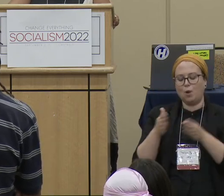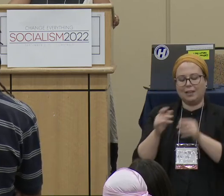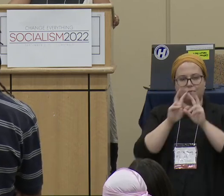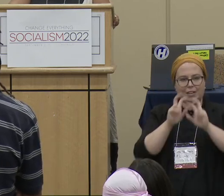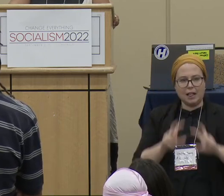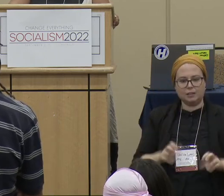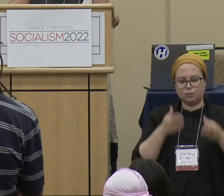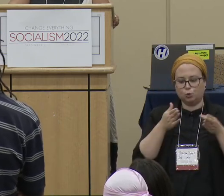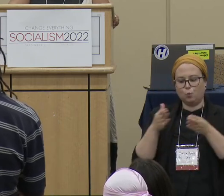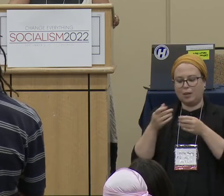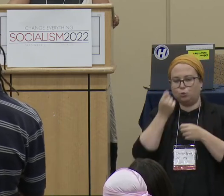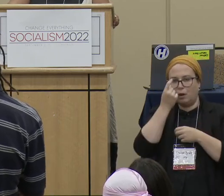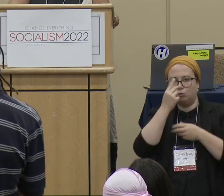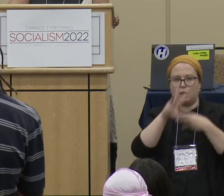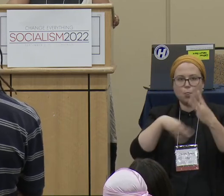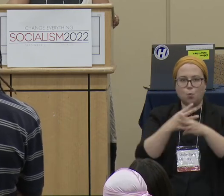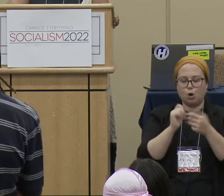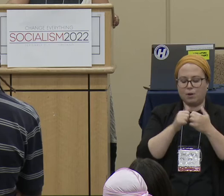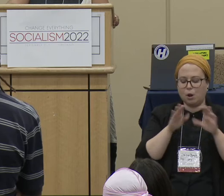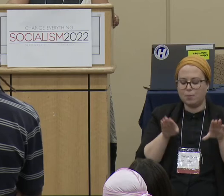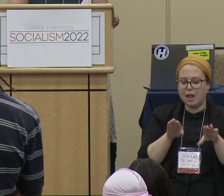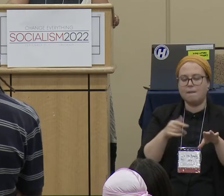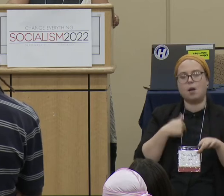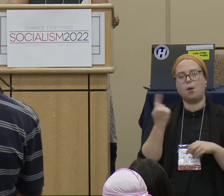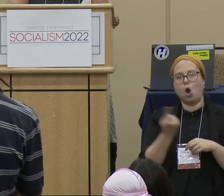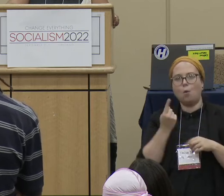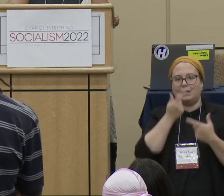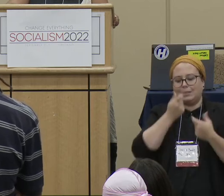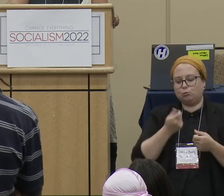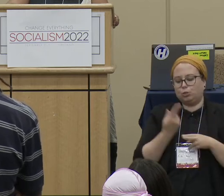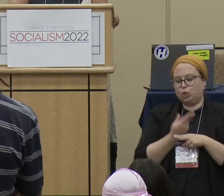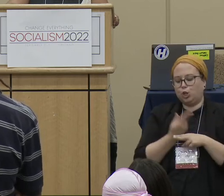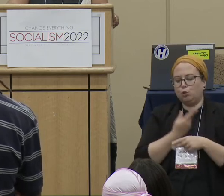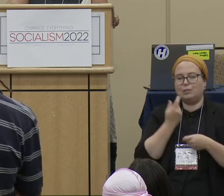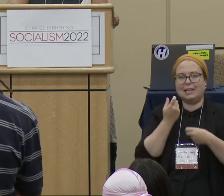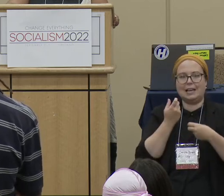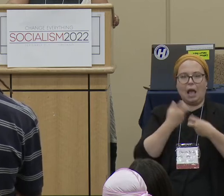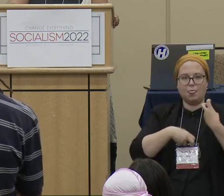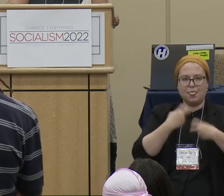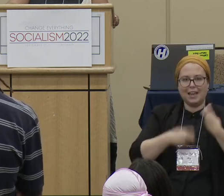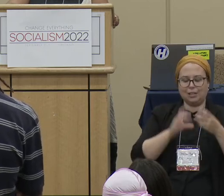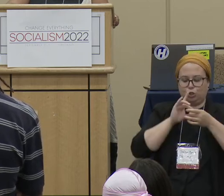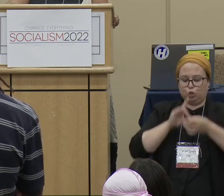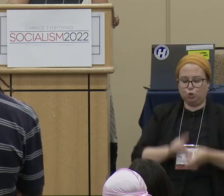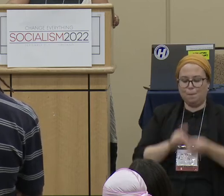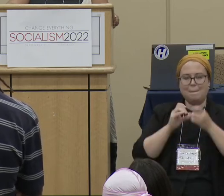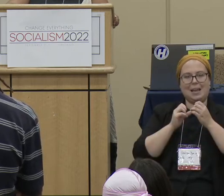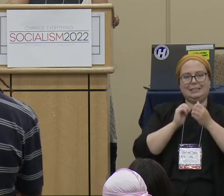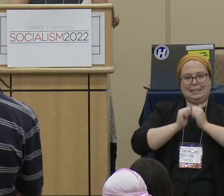modes of analysis and ways to understand the world and how we